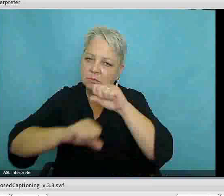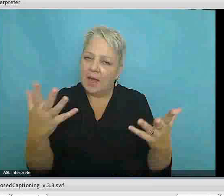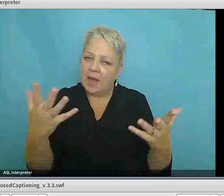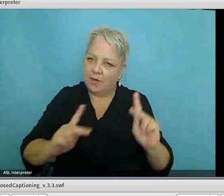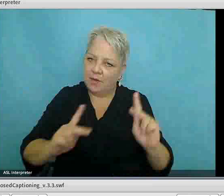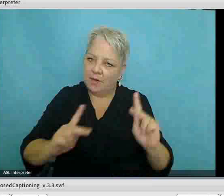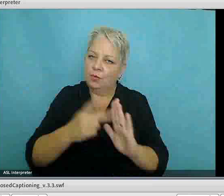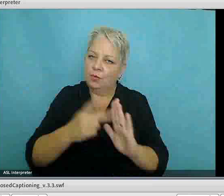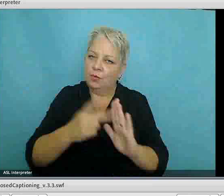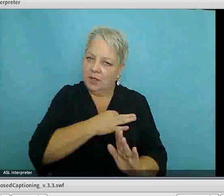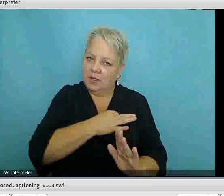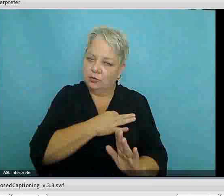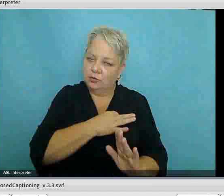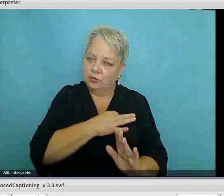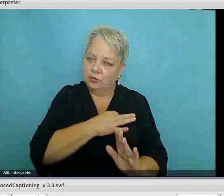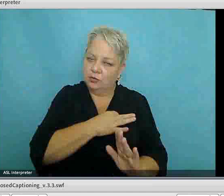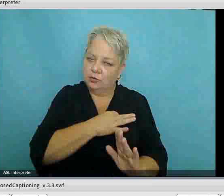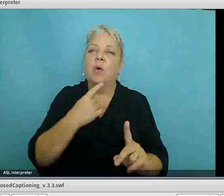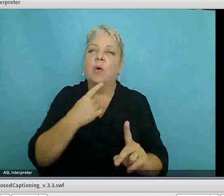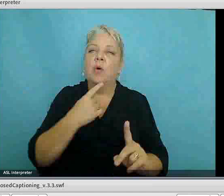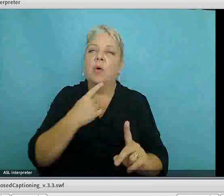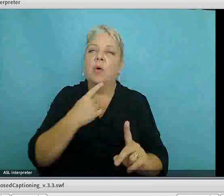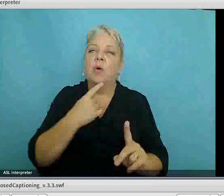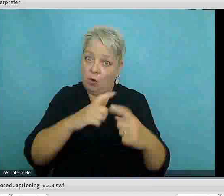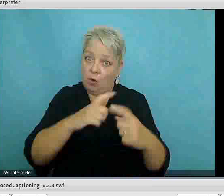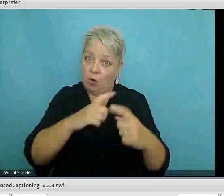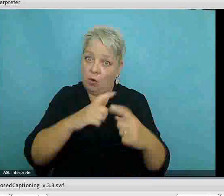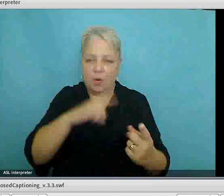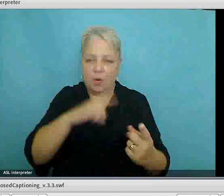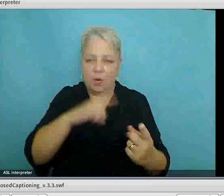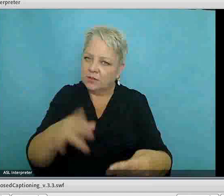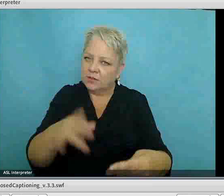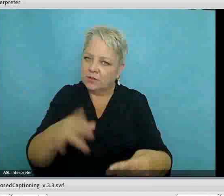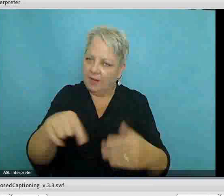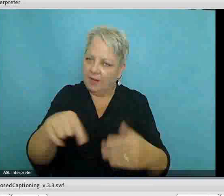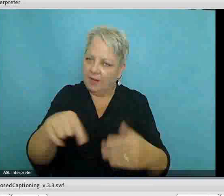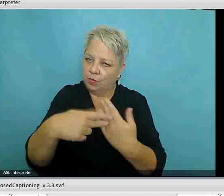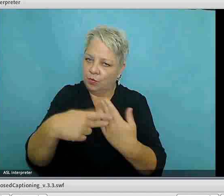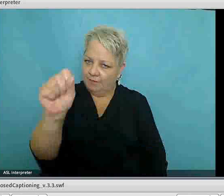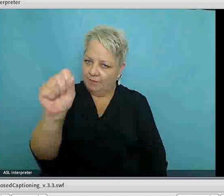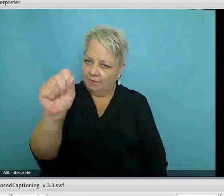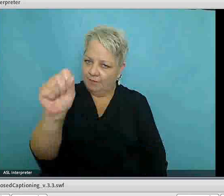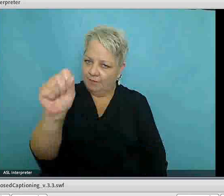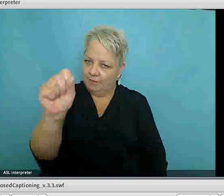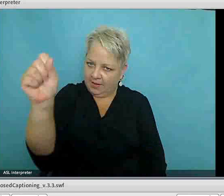Thank you. Are people who currently reside in group homes eligible for One Care?